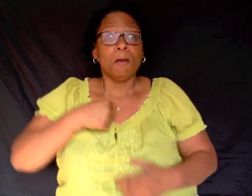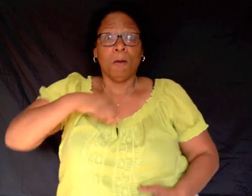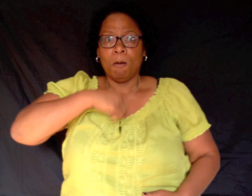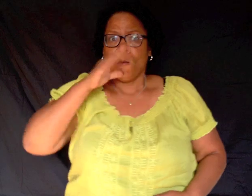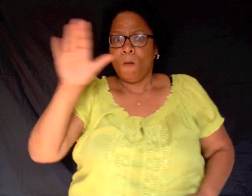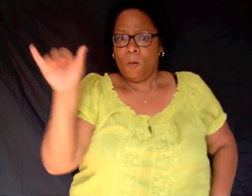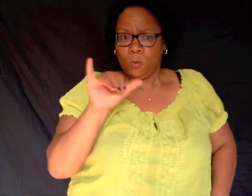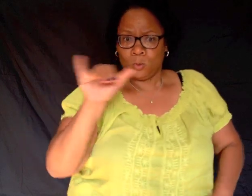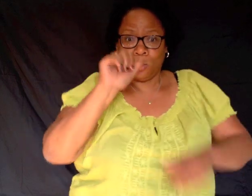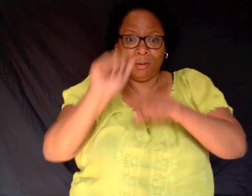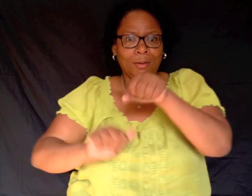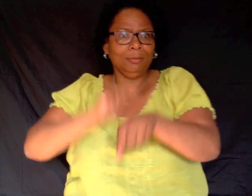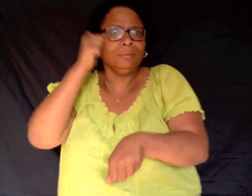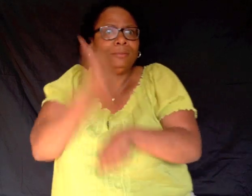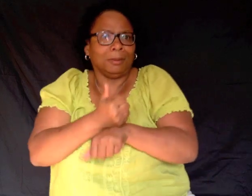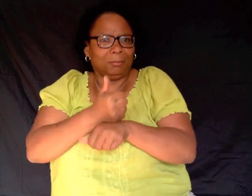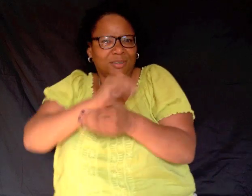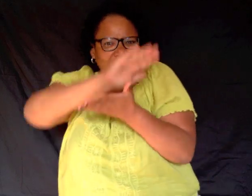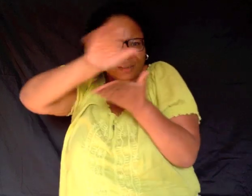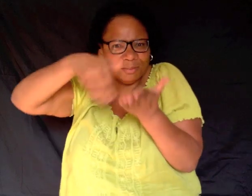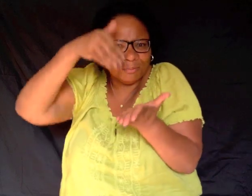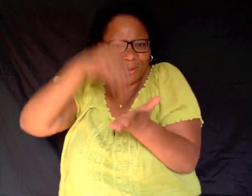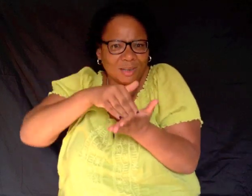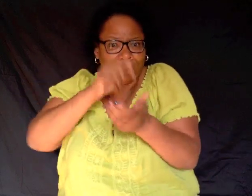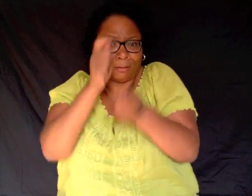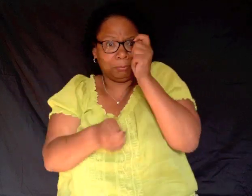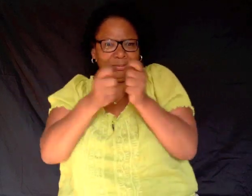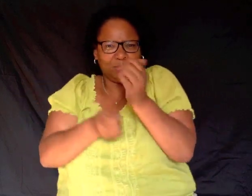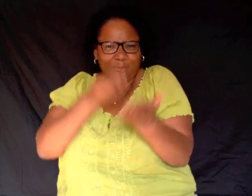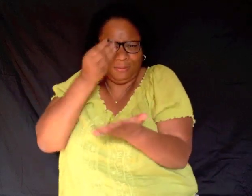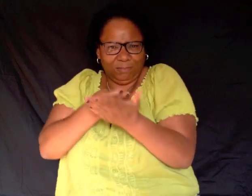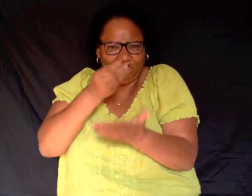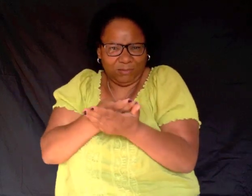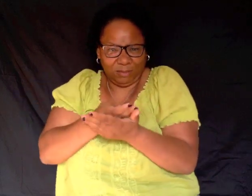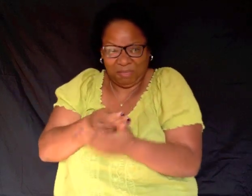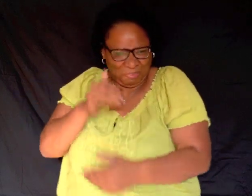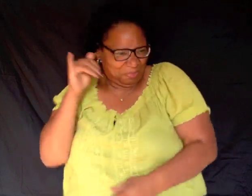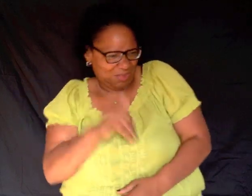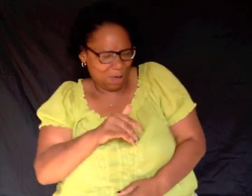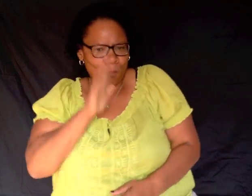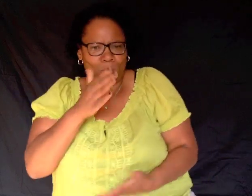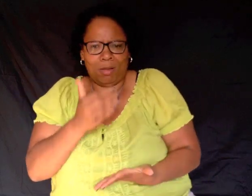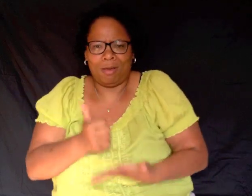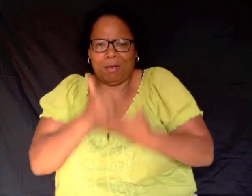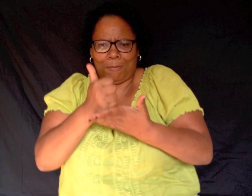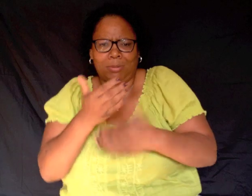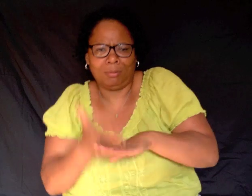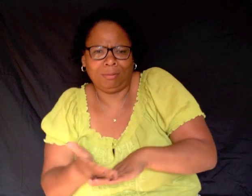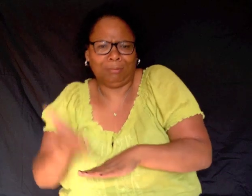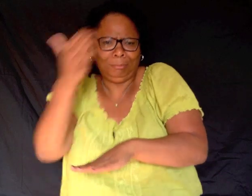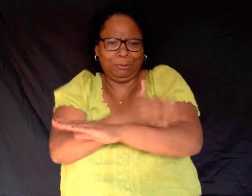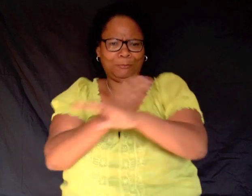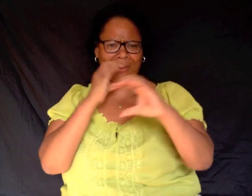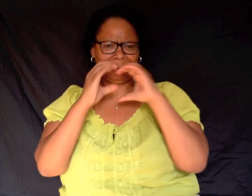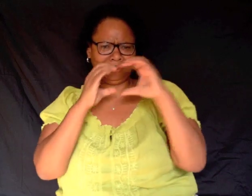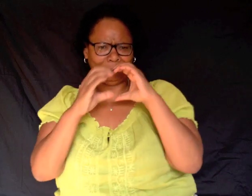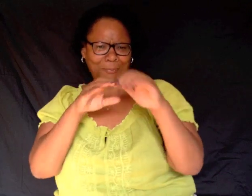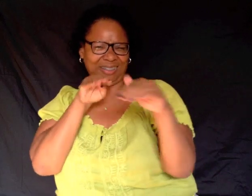We will also establish a Centralized Accommodations Fund that will help improve communication